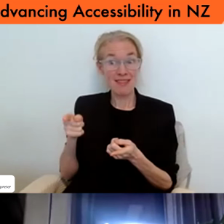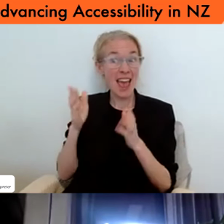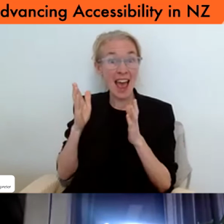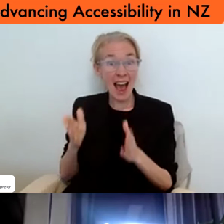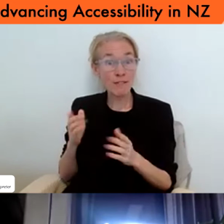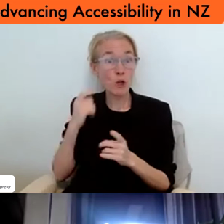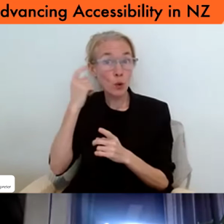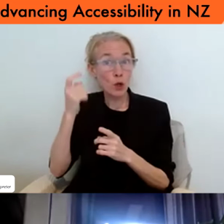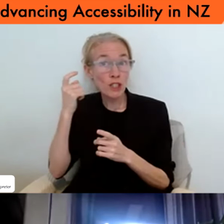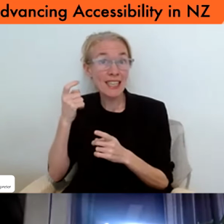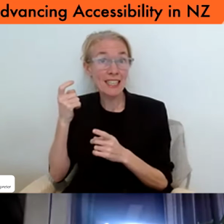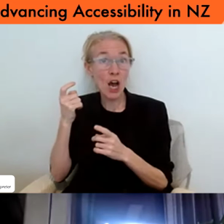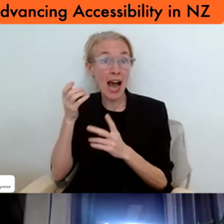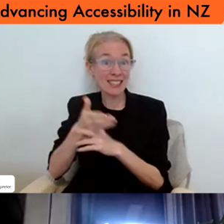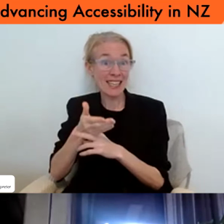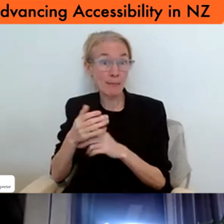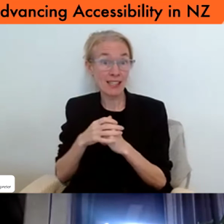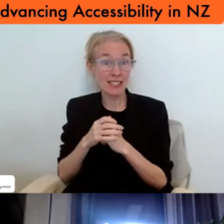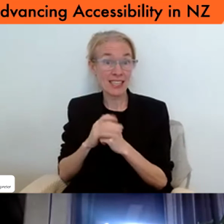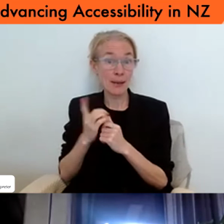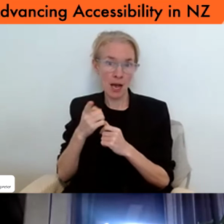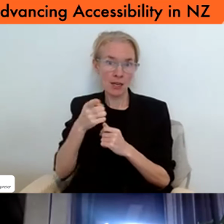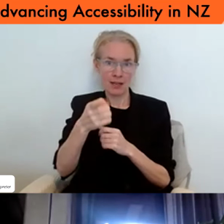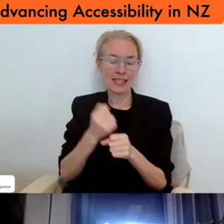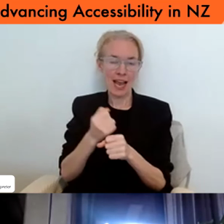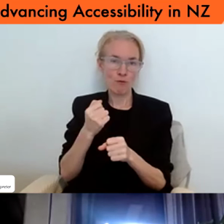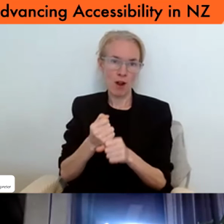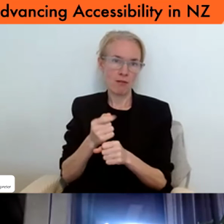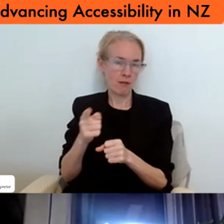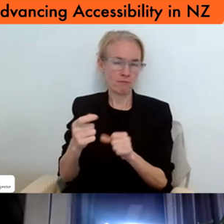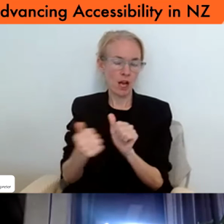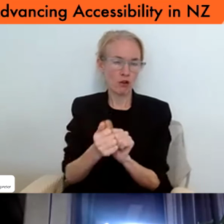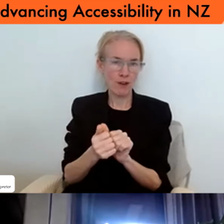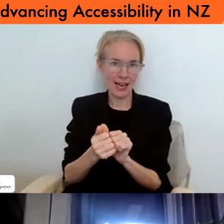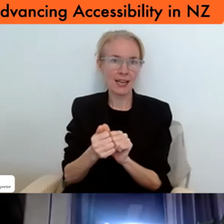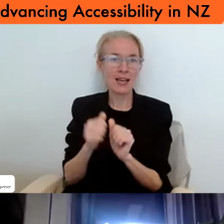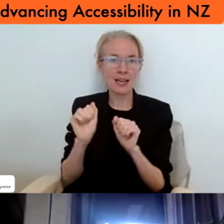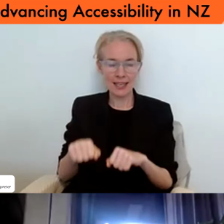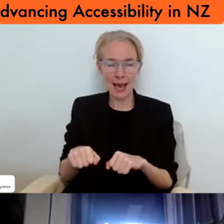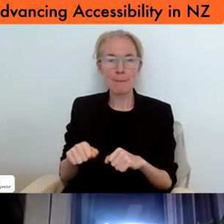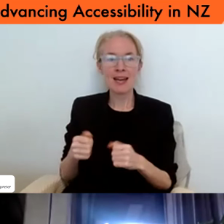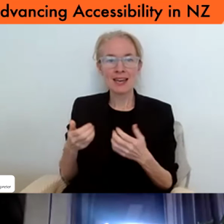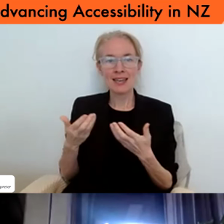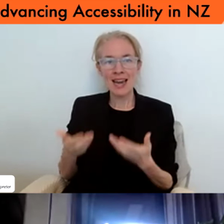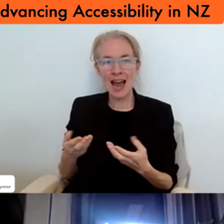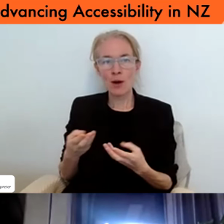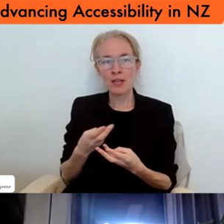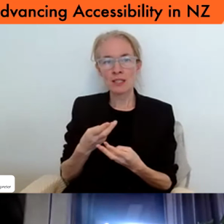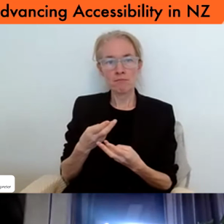minimums. But I agree with Gareth, some of the more ambitious developers